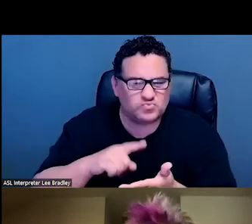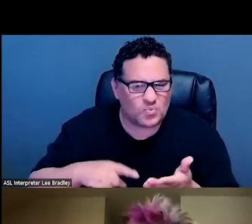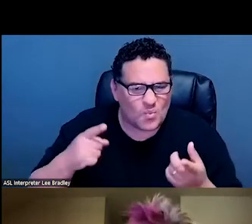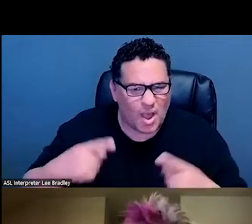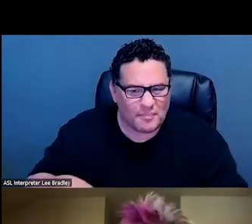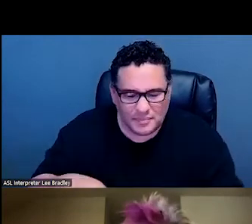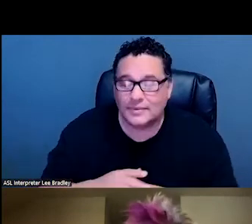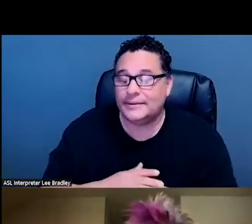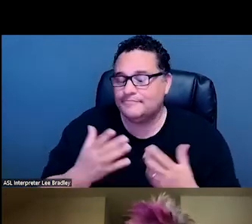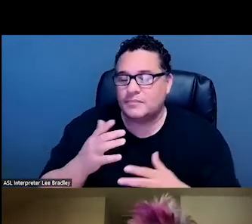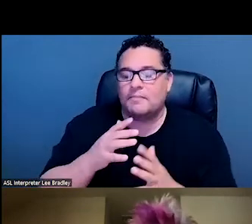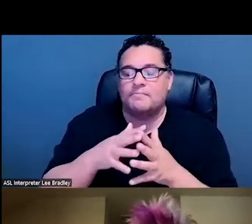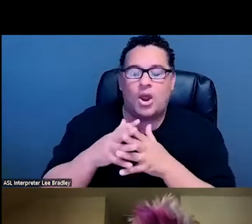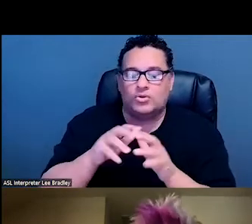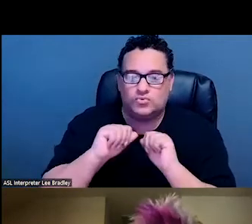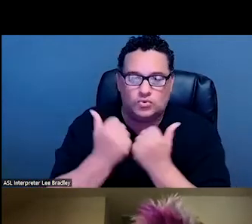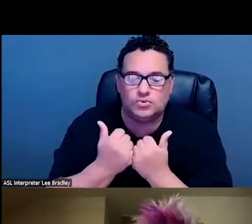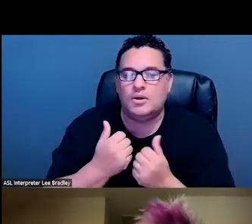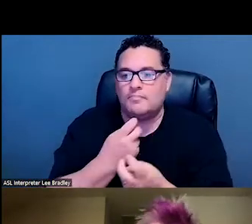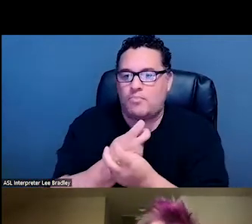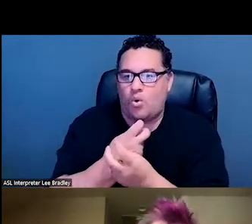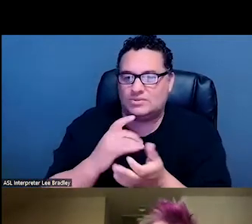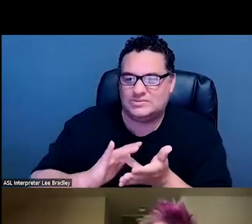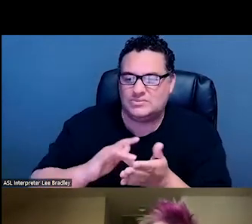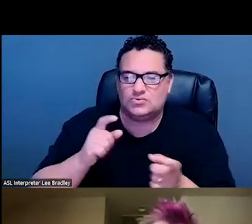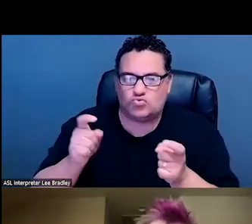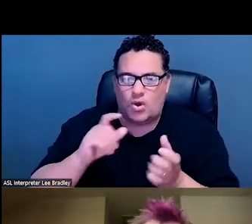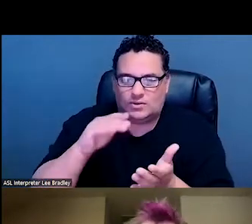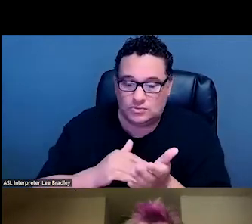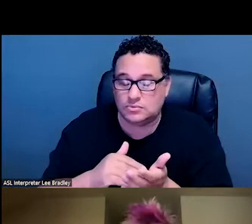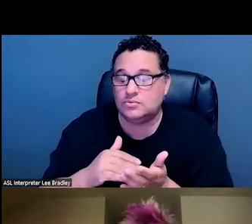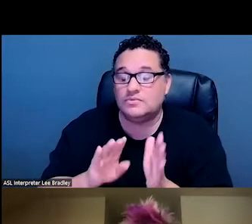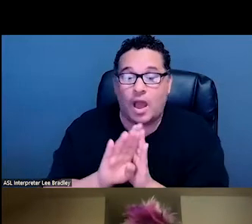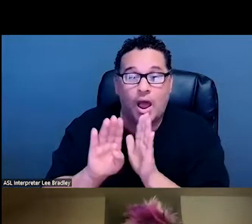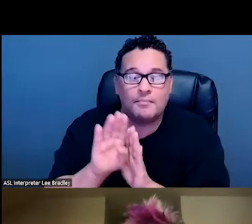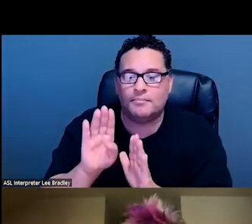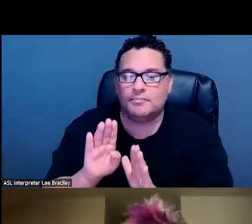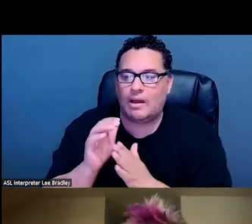THE AMERICAN ASSOCIATION OF POISON CONTROL CENTERS DEVELOPED GUIDELINES FOR REGIONAL